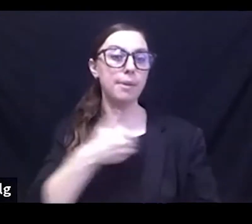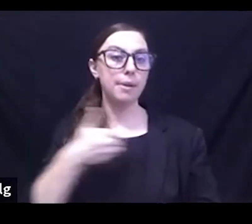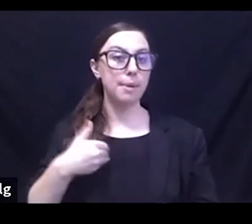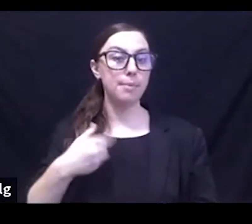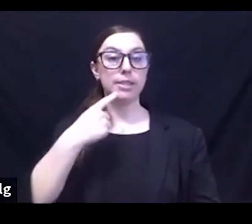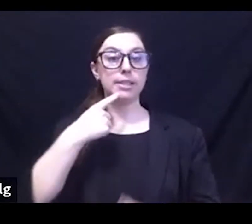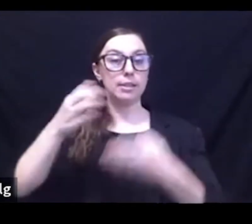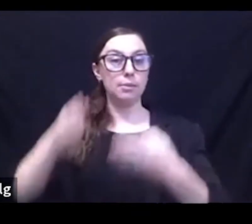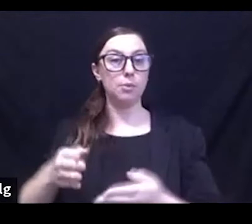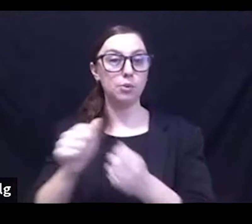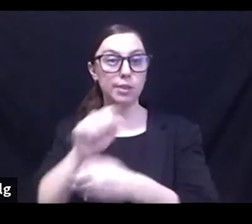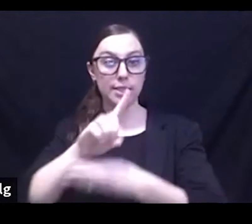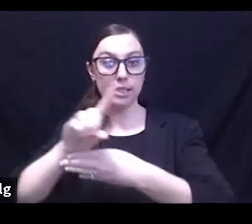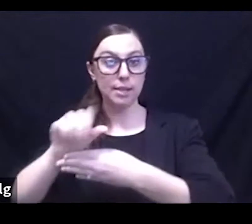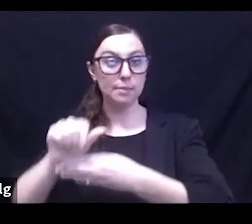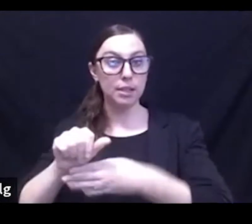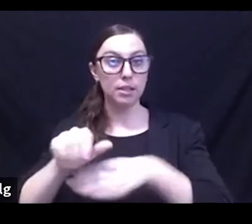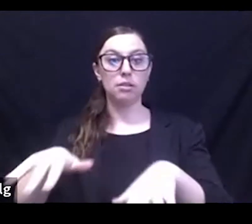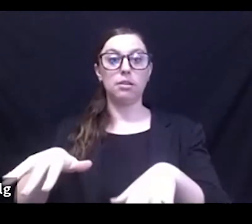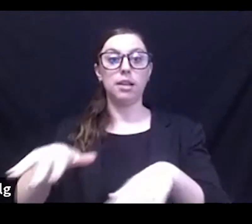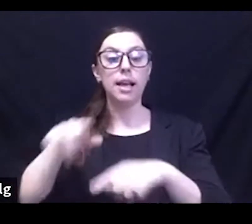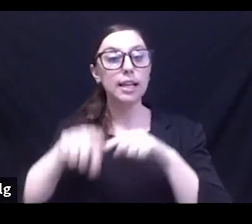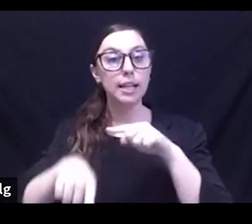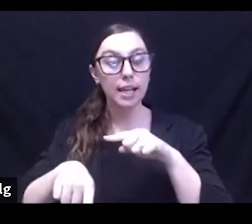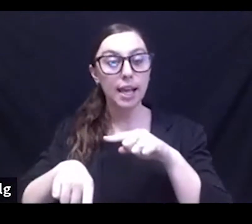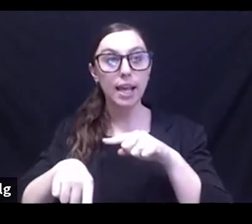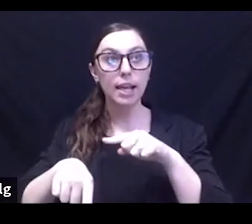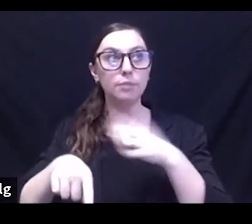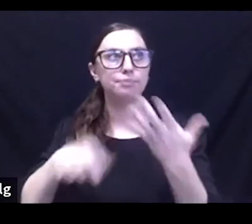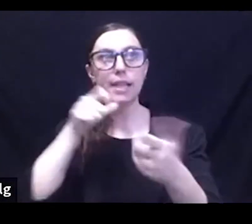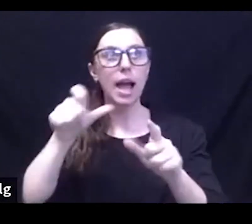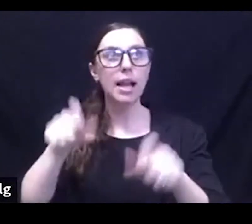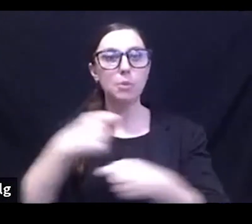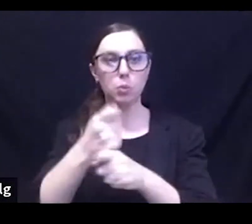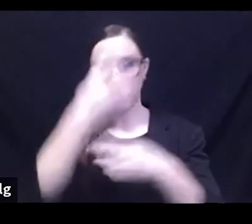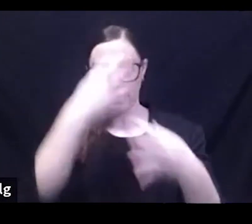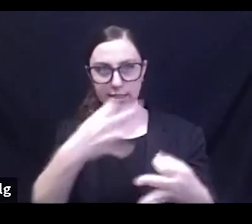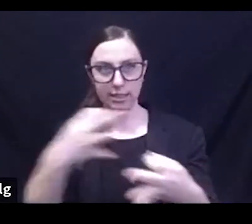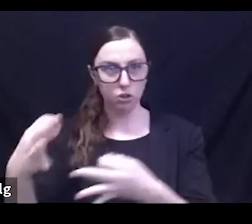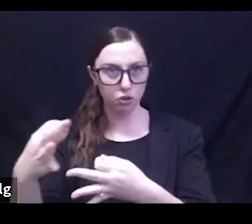with a disability is incapacitated and unable to make decisions with respect to their personal or